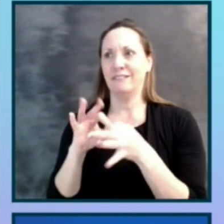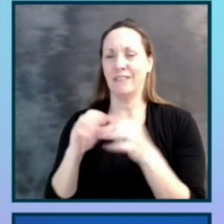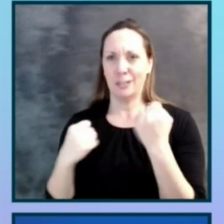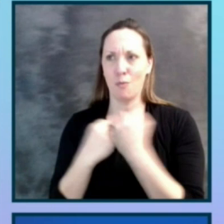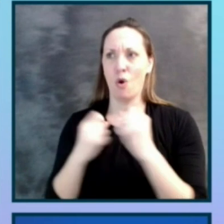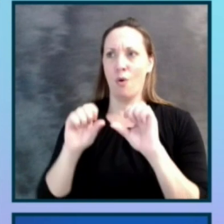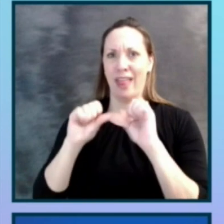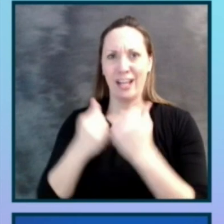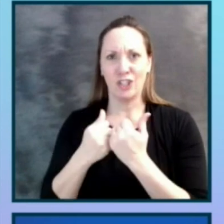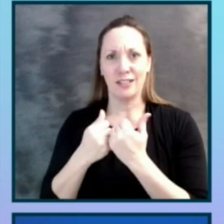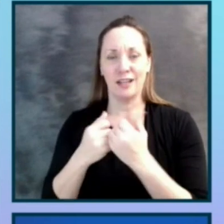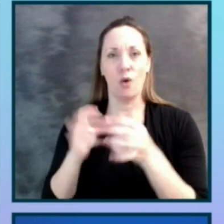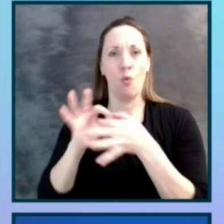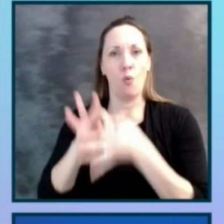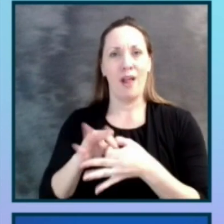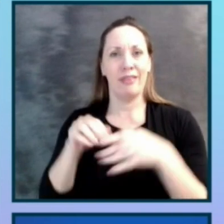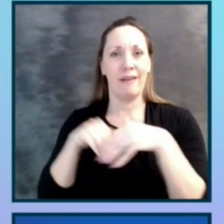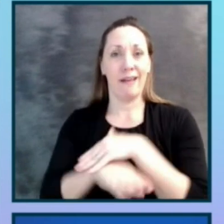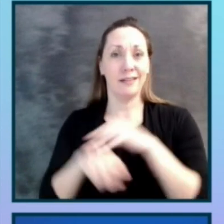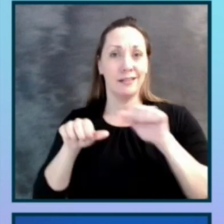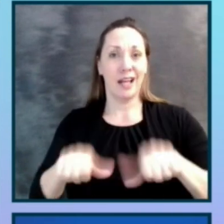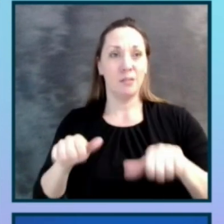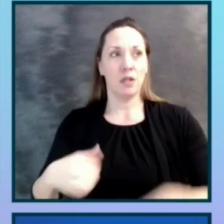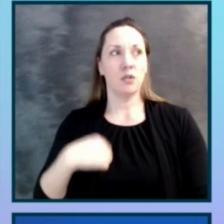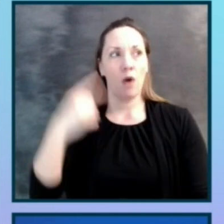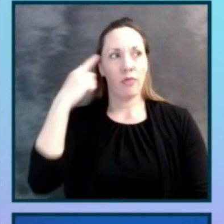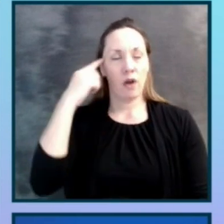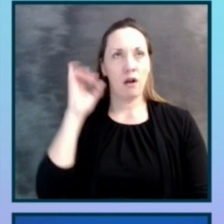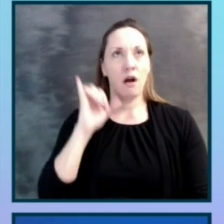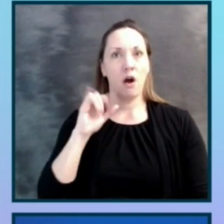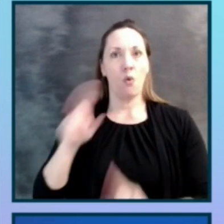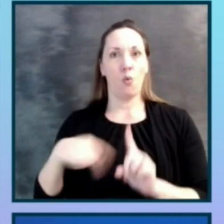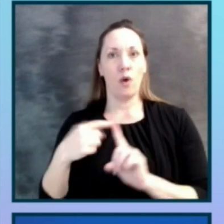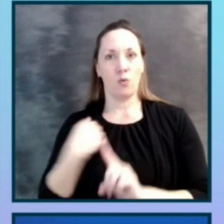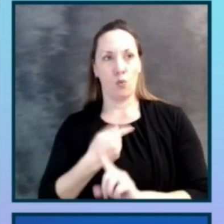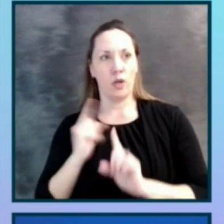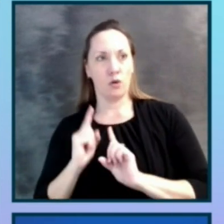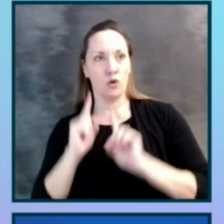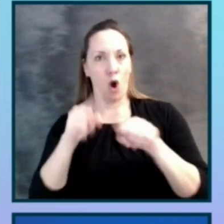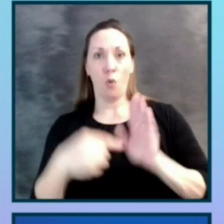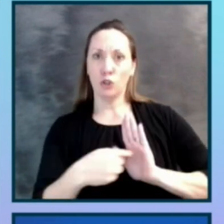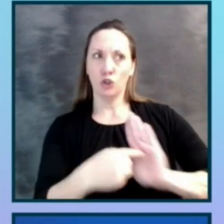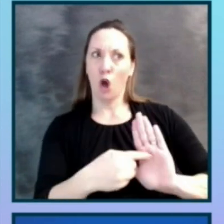And I thought, once we came out there and showed that there was one company